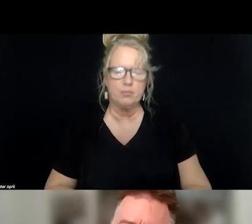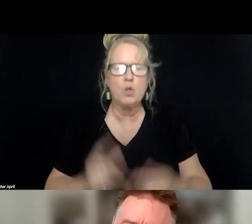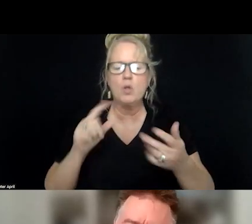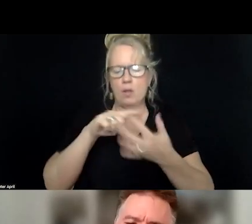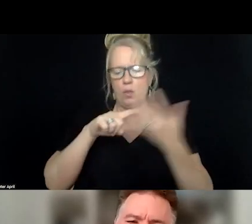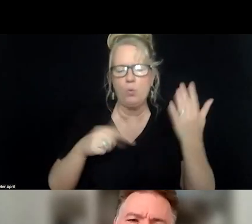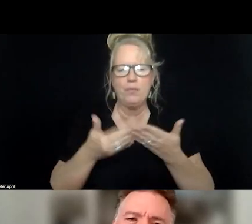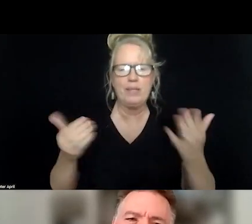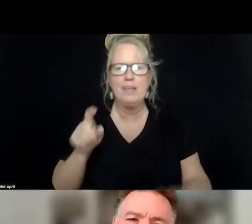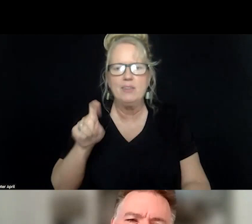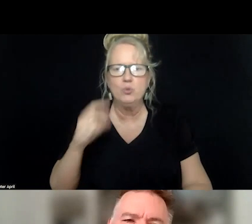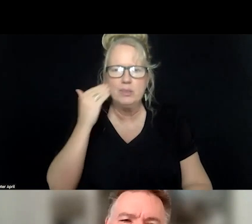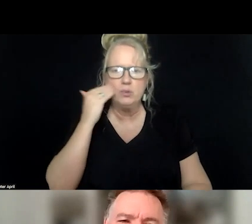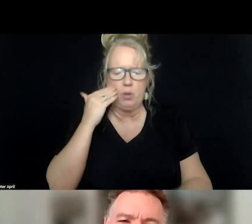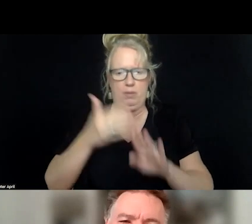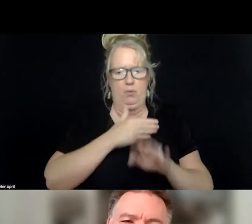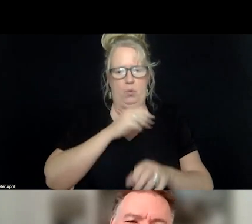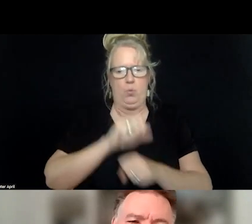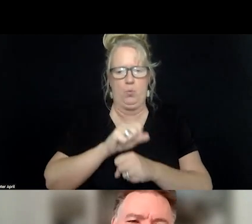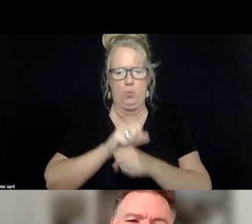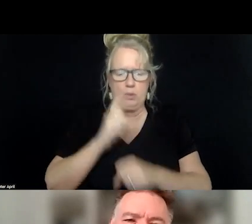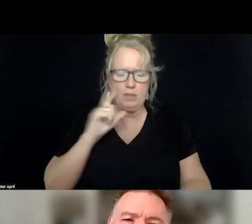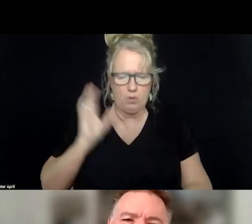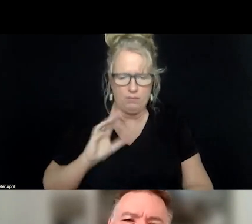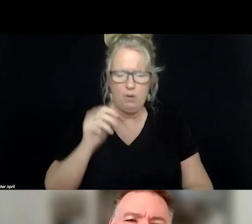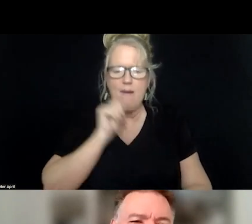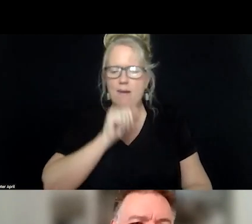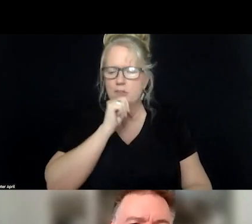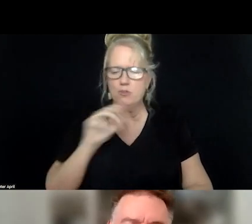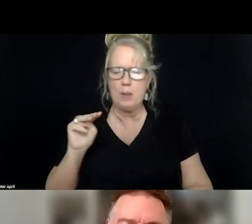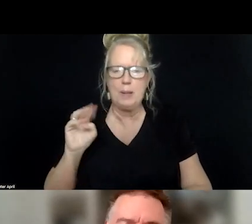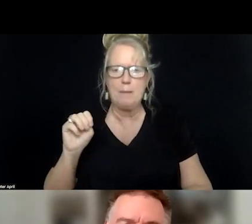WHEN YOU WORKED FOR ARIZONA MEDICAID, MY BOSS STRONGLY ENCOURAGED